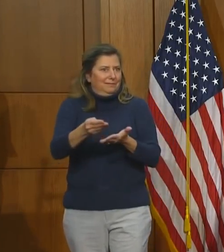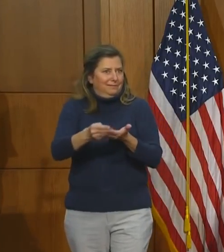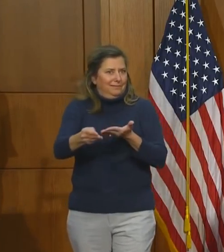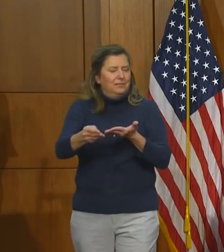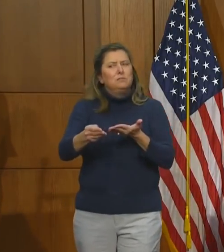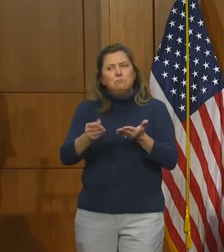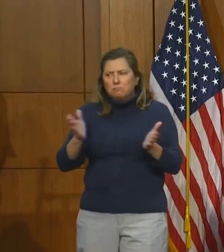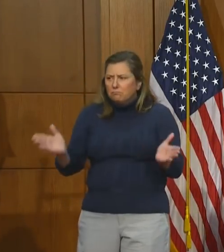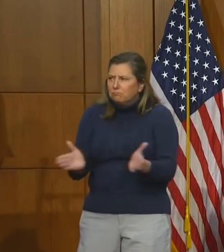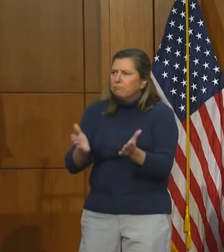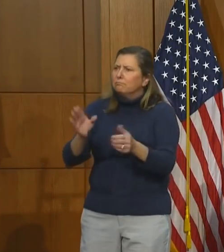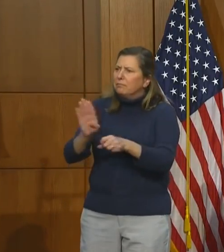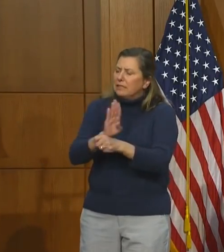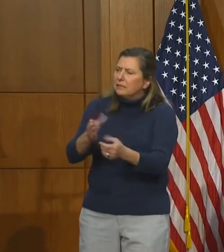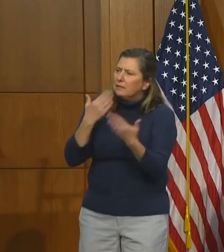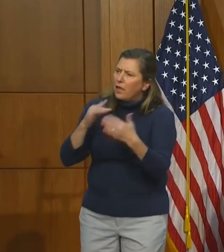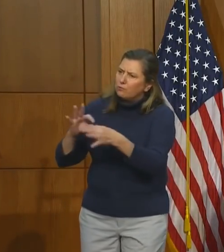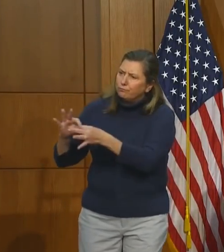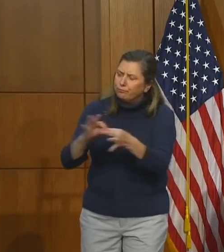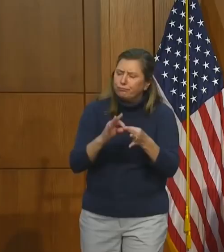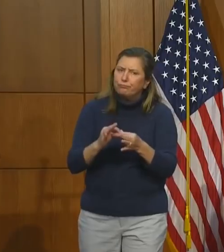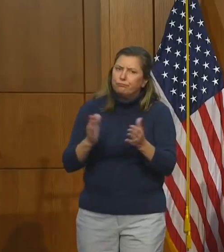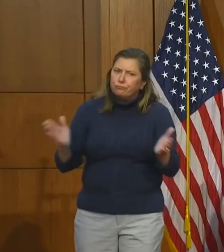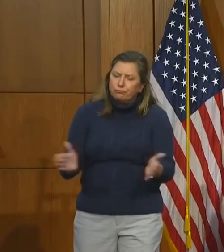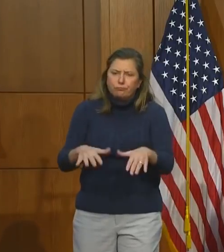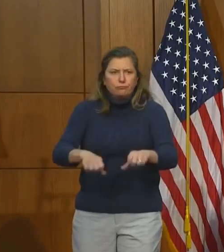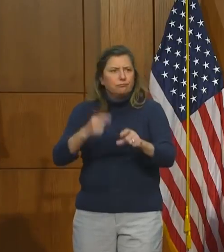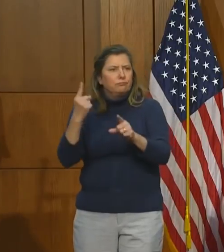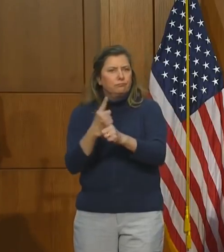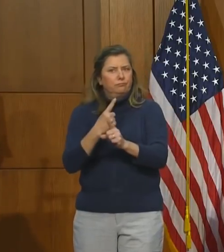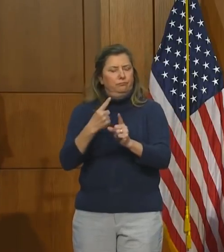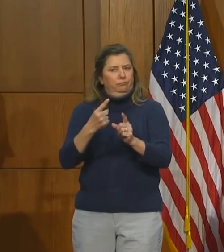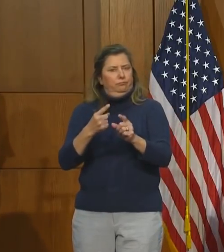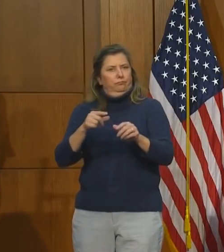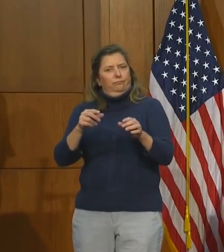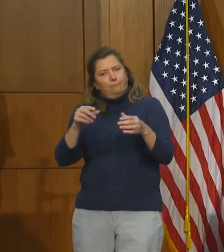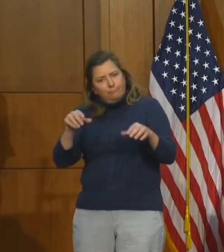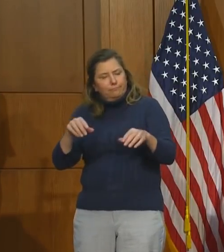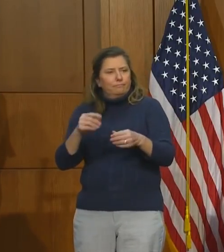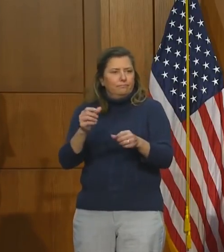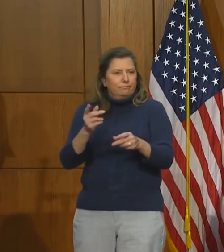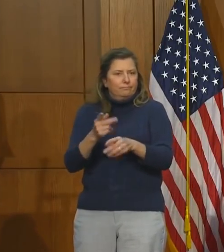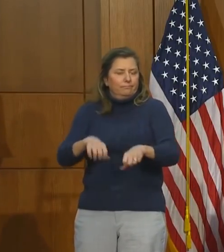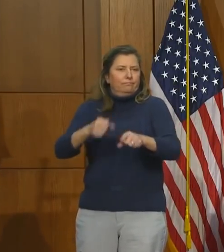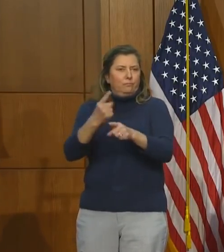ECONOMIC RECOVERY WILL BE A CONSUMER DRIVEN. I THANK BUSINESSES FOR THEIR COOPERATION AND ENCOURAGE THEM